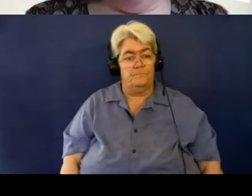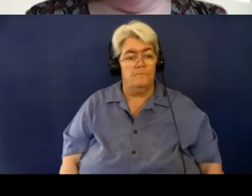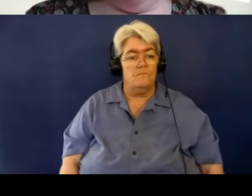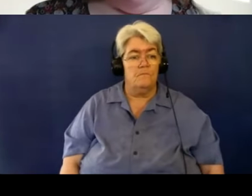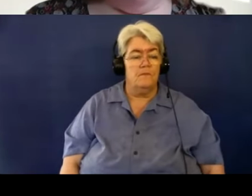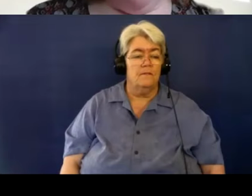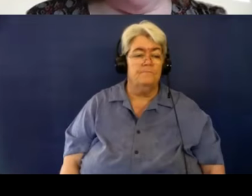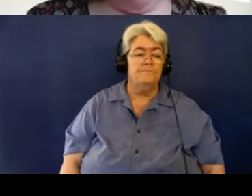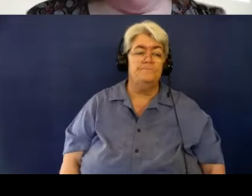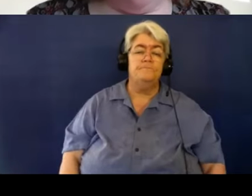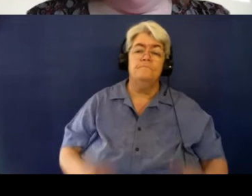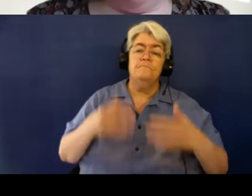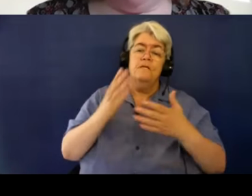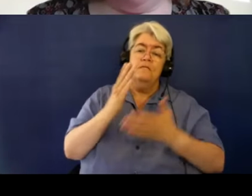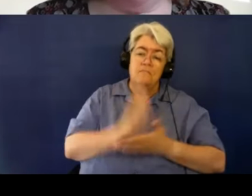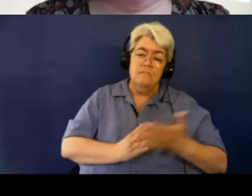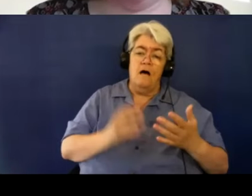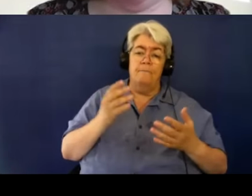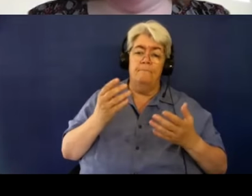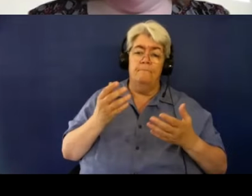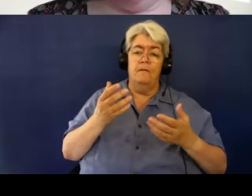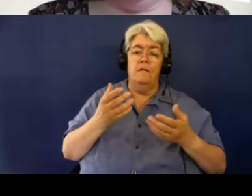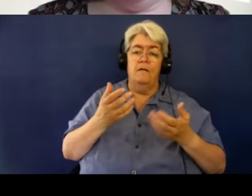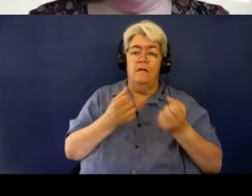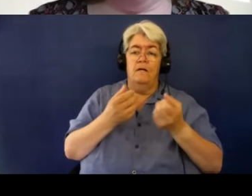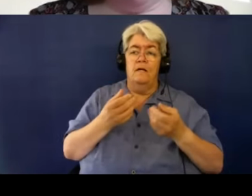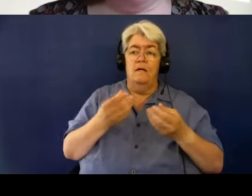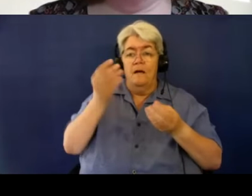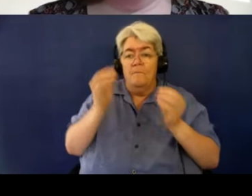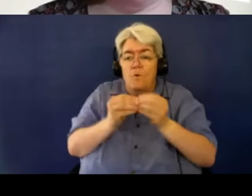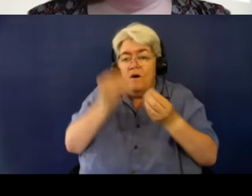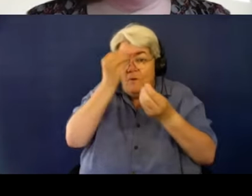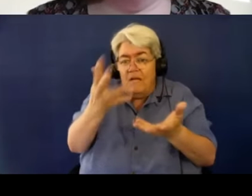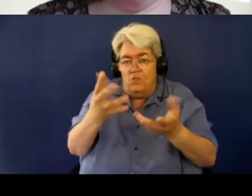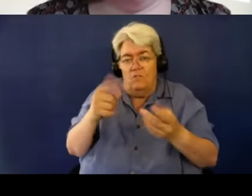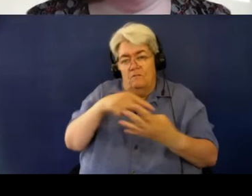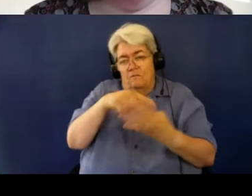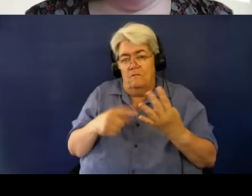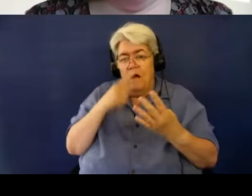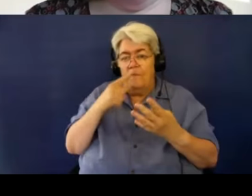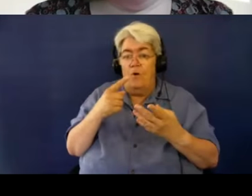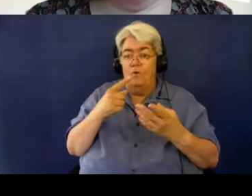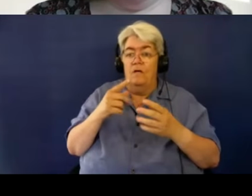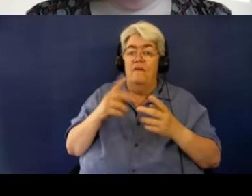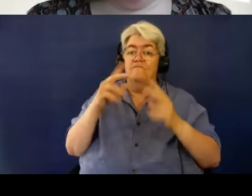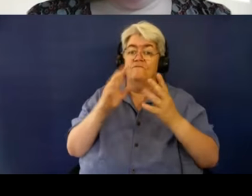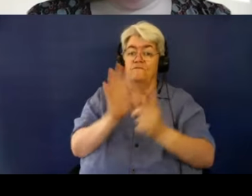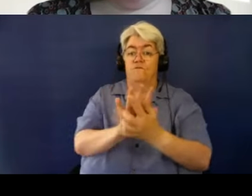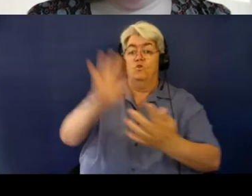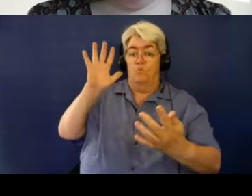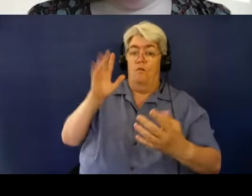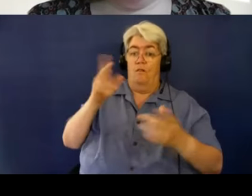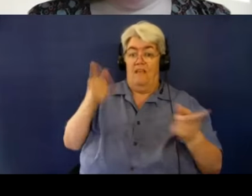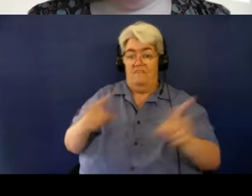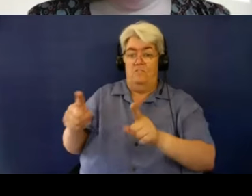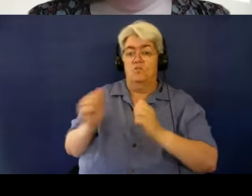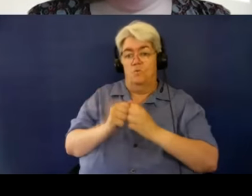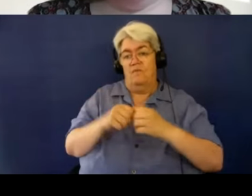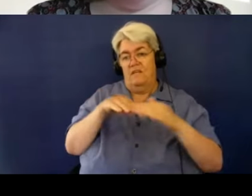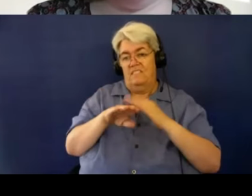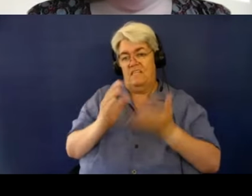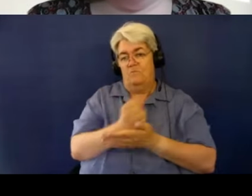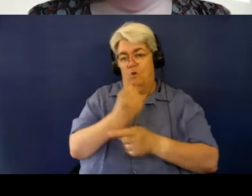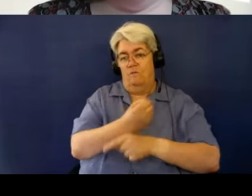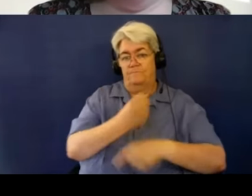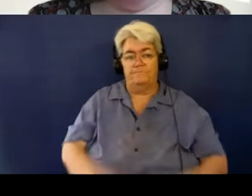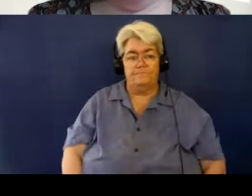A few resources for more information on accessible, virtual events.